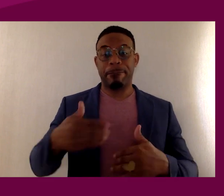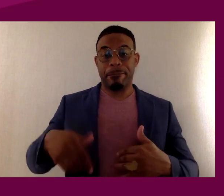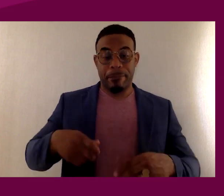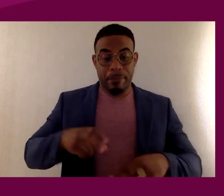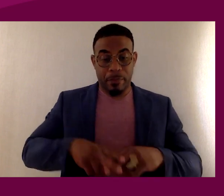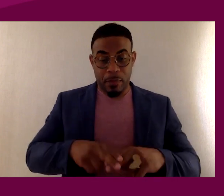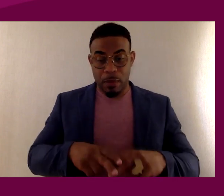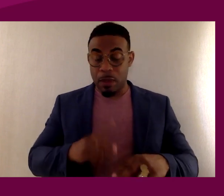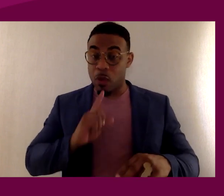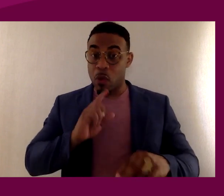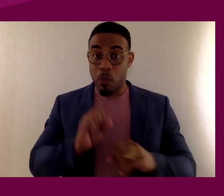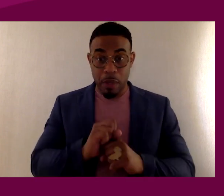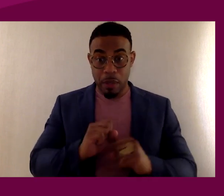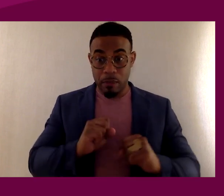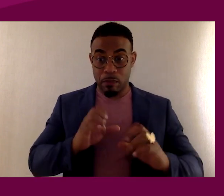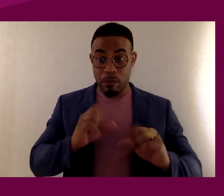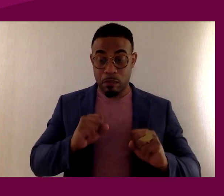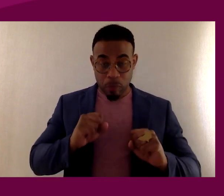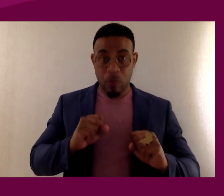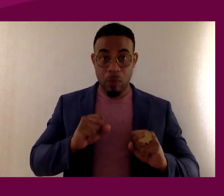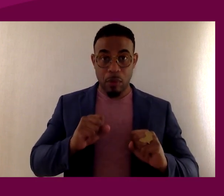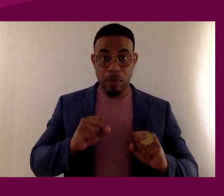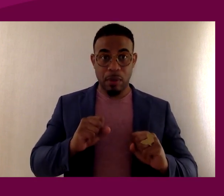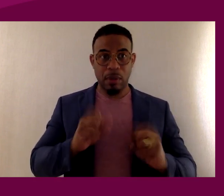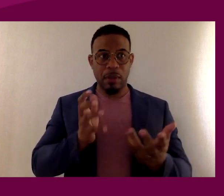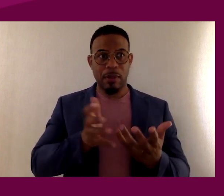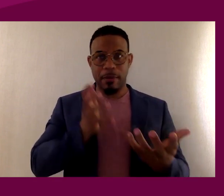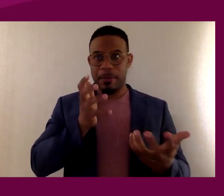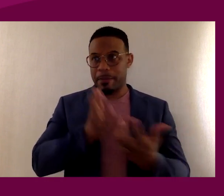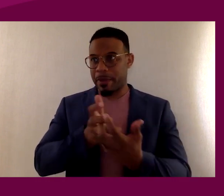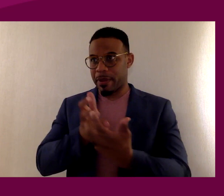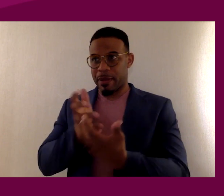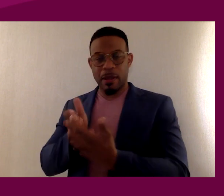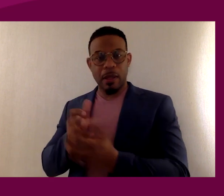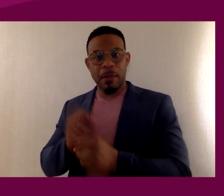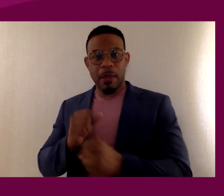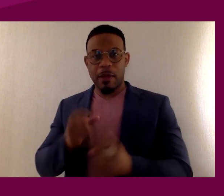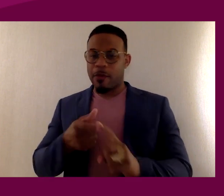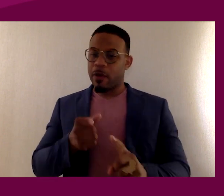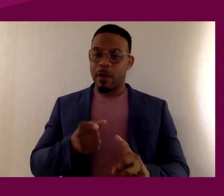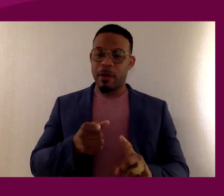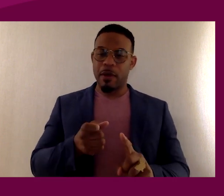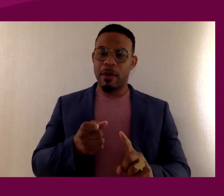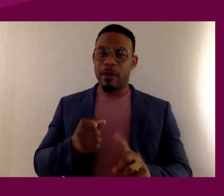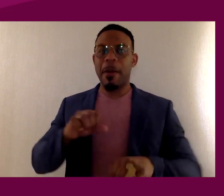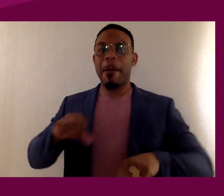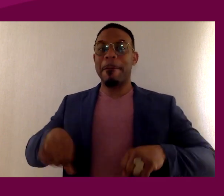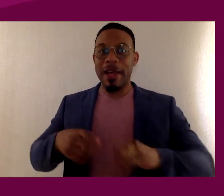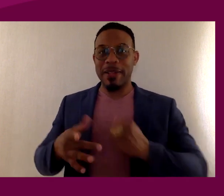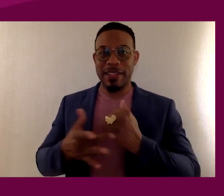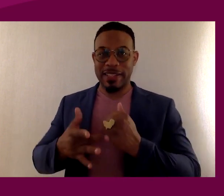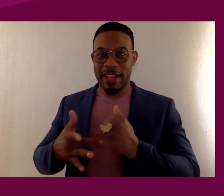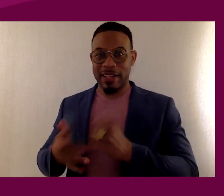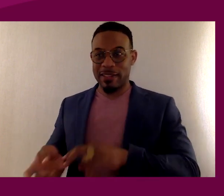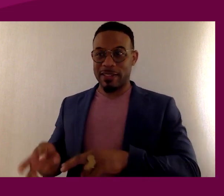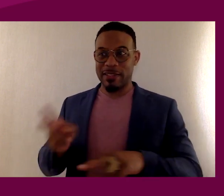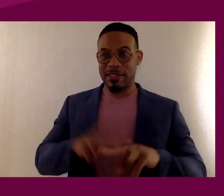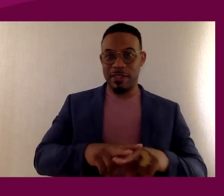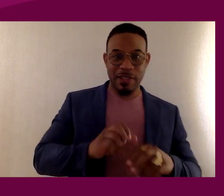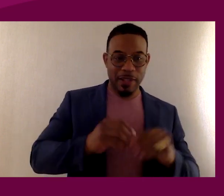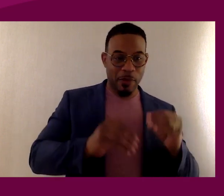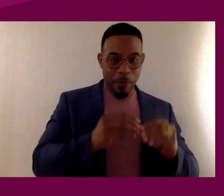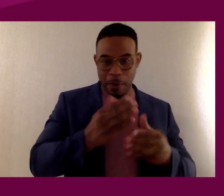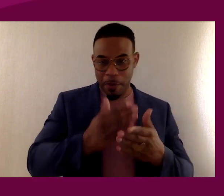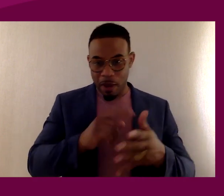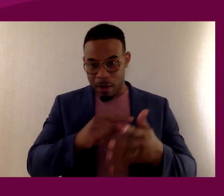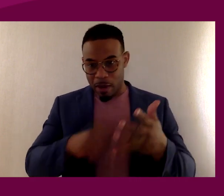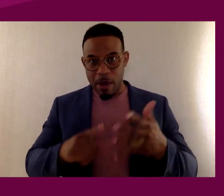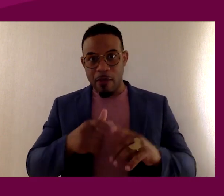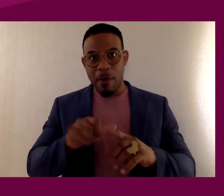And so this wheelchair is really practical and was made with bicycle technology so you could